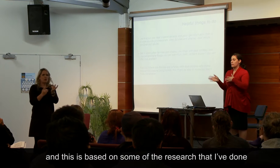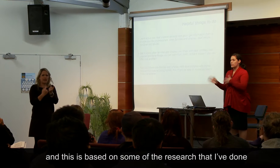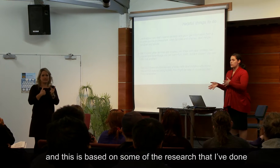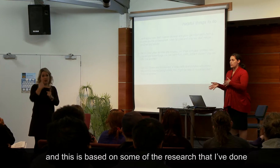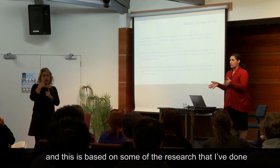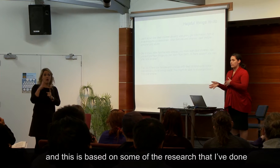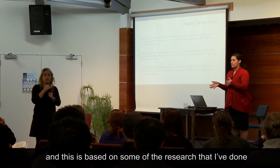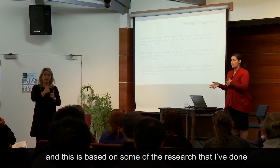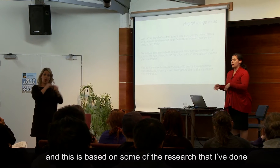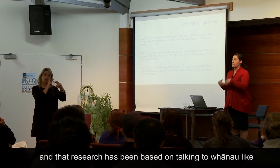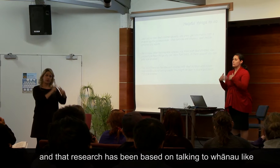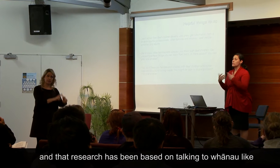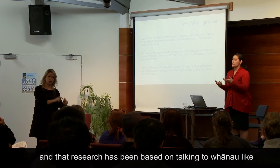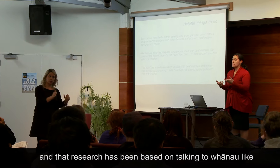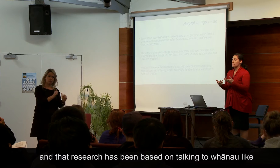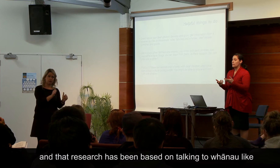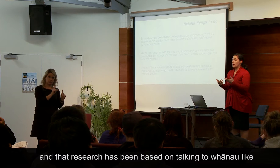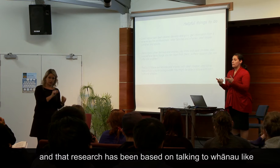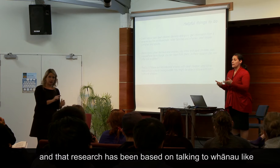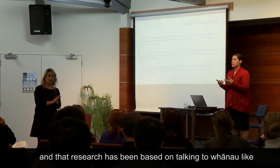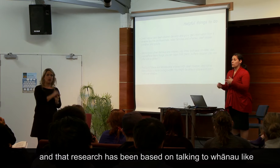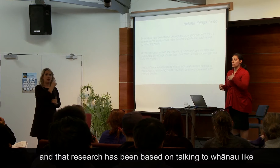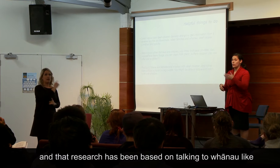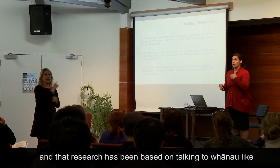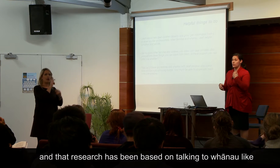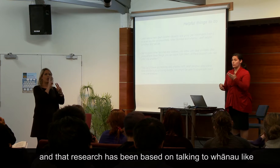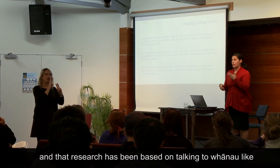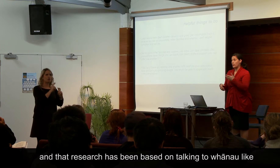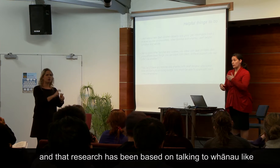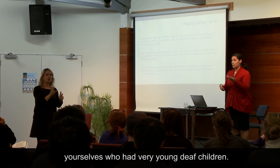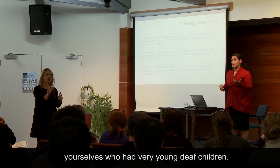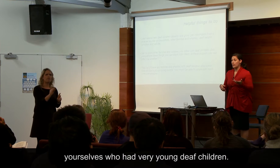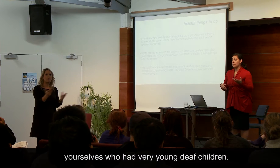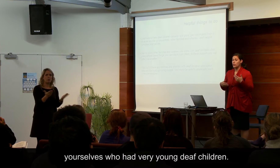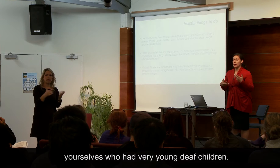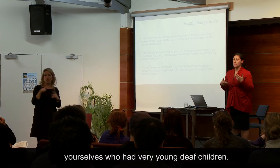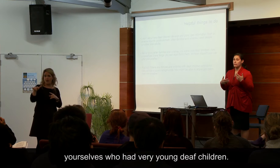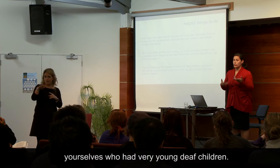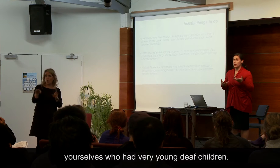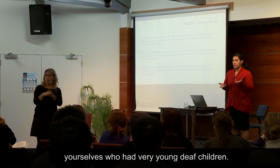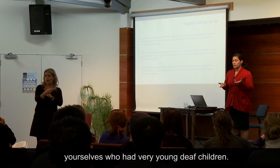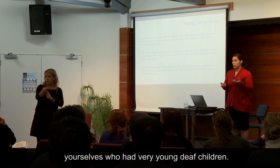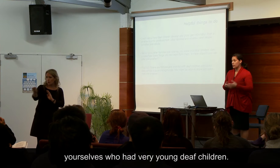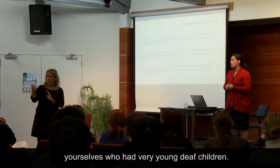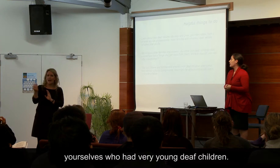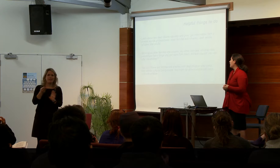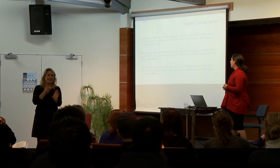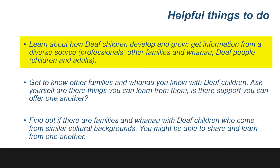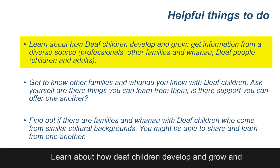of the research that I’ve done and that research has been based on talking to whānau like yourselves who had very young deaf children. PowerPoint presentation on ‘Helpful things to do’. • Learn about how deaf children develop and grow: get information from a diverse source